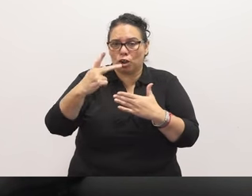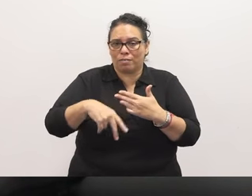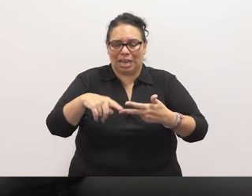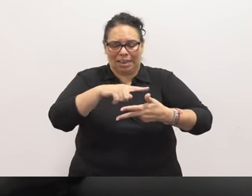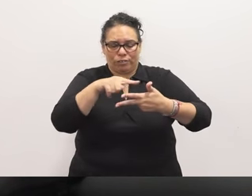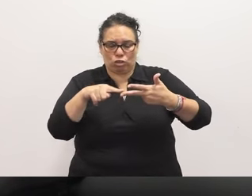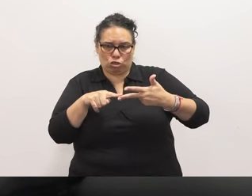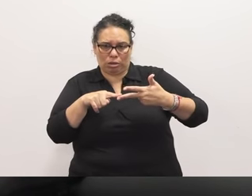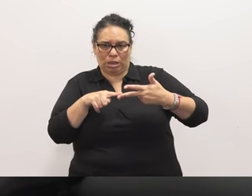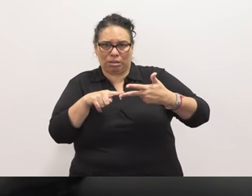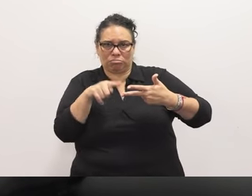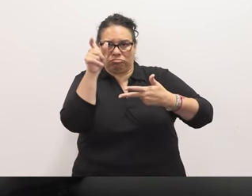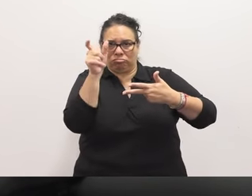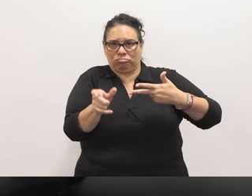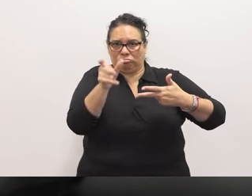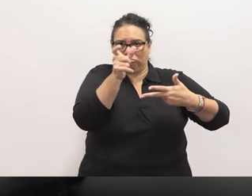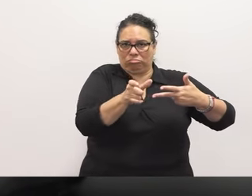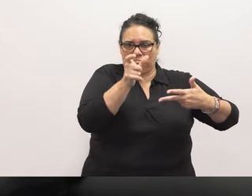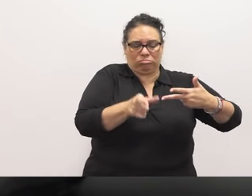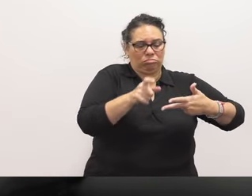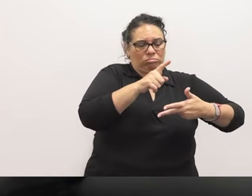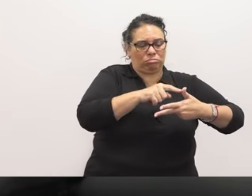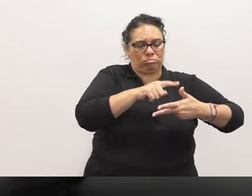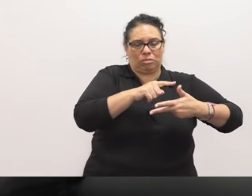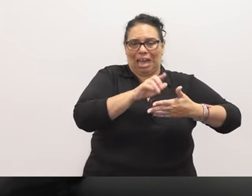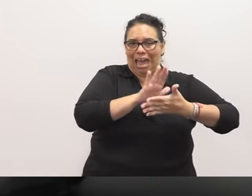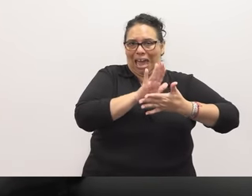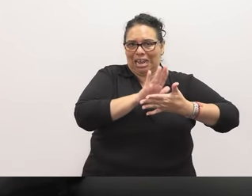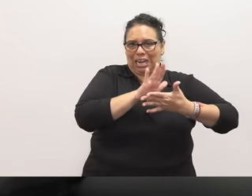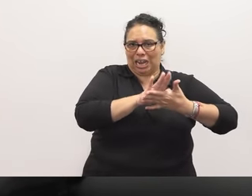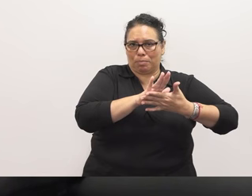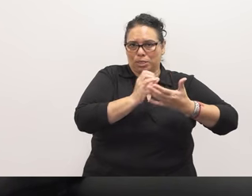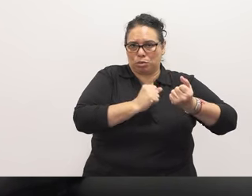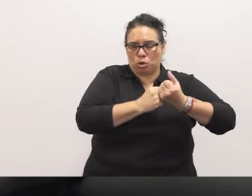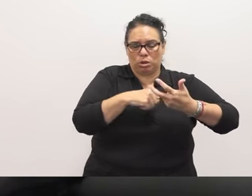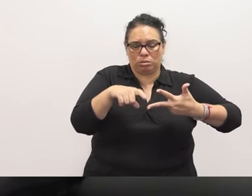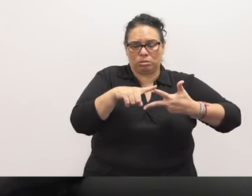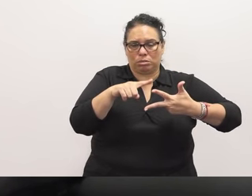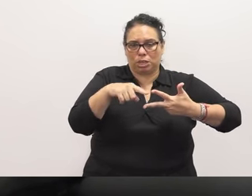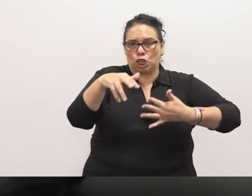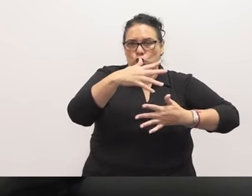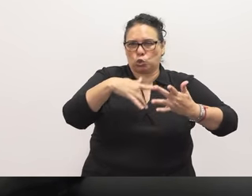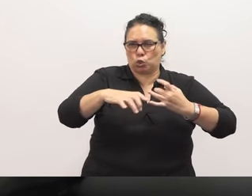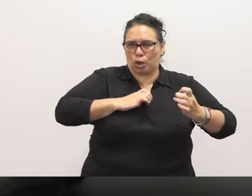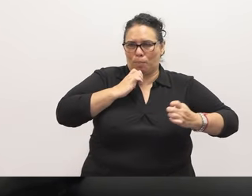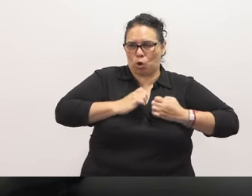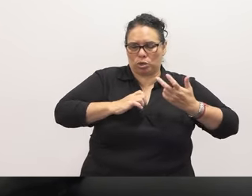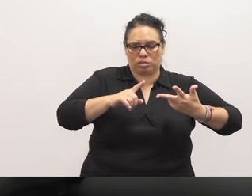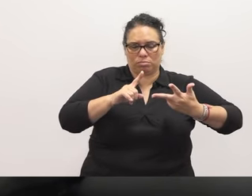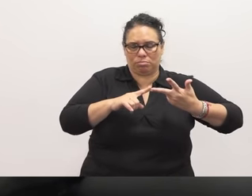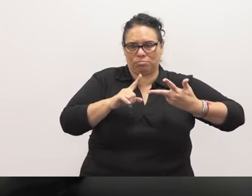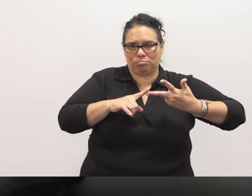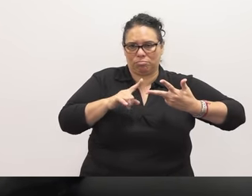to provide academic supports and social emotional supports. And then some of the teachers following up